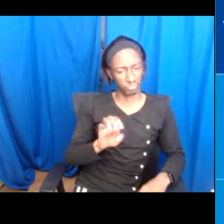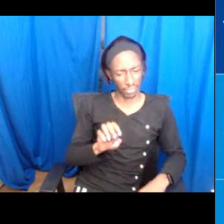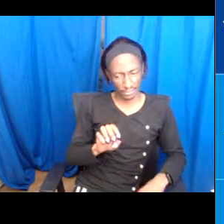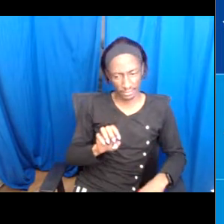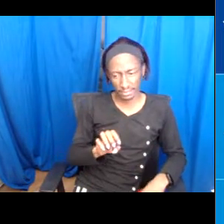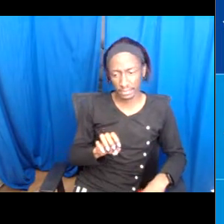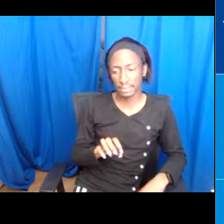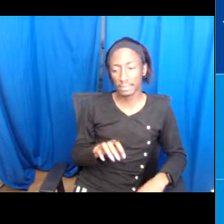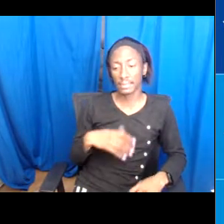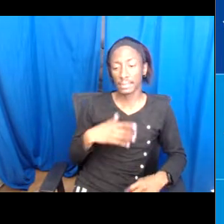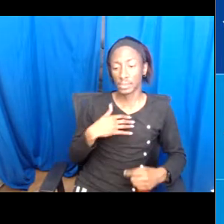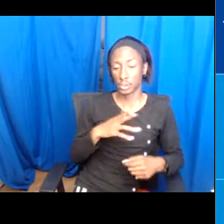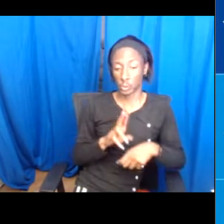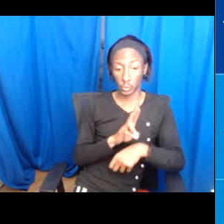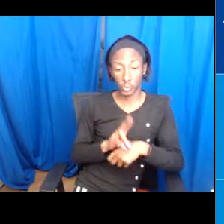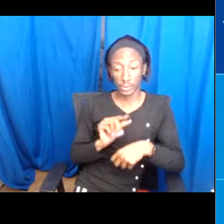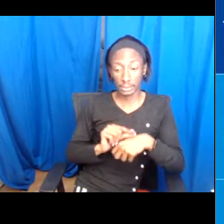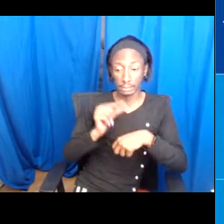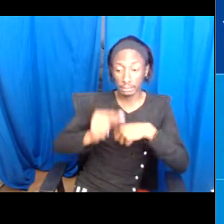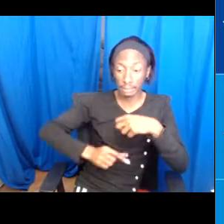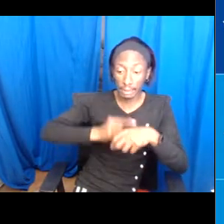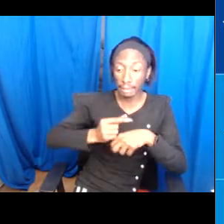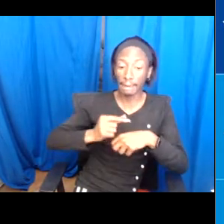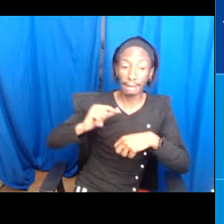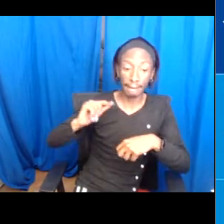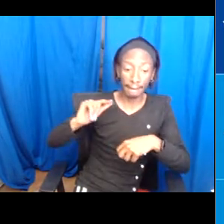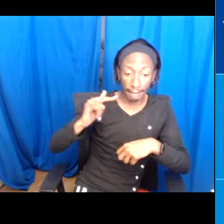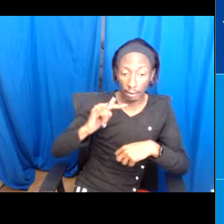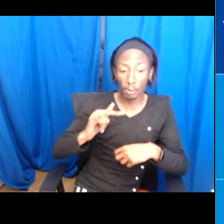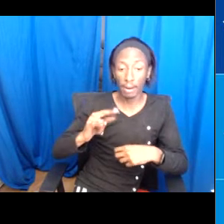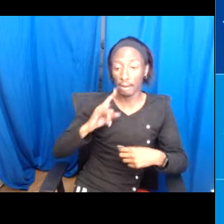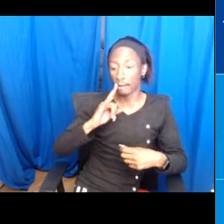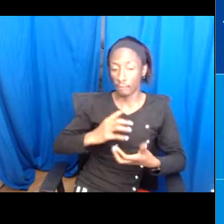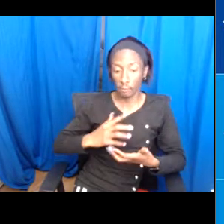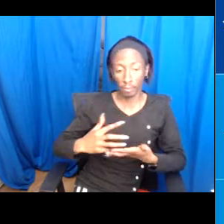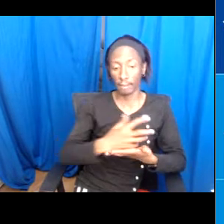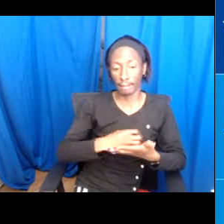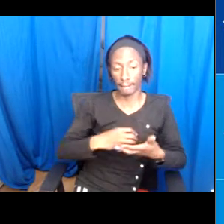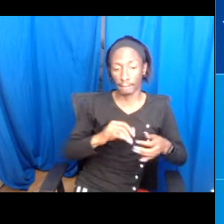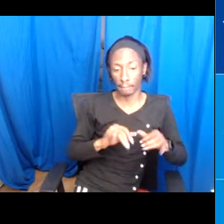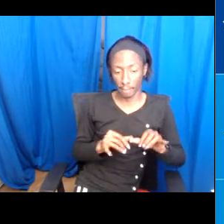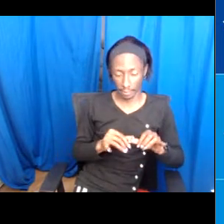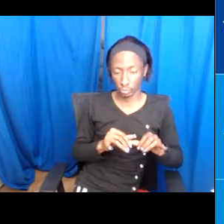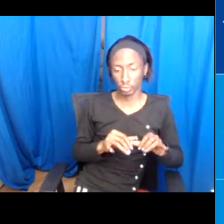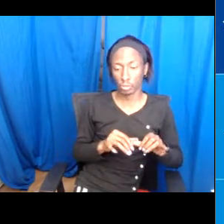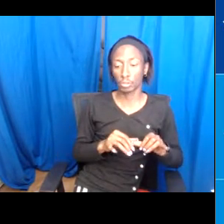or the use of satellites and aircraft to collect, measure and observe earth objects actually began